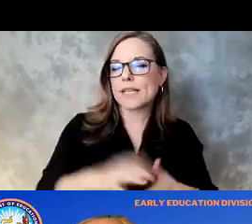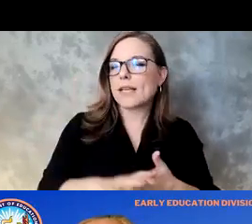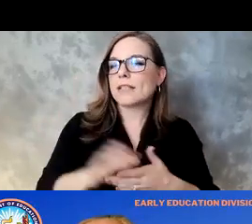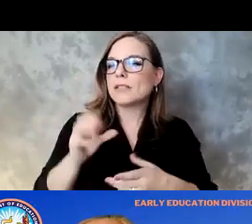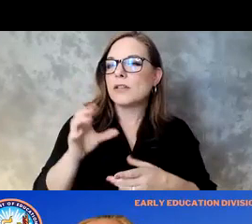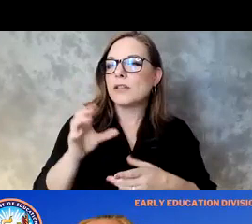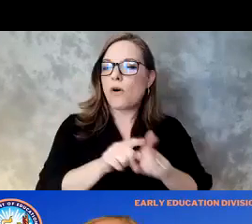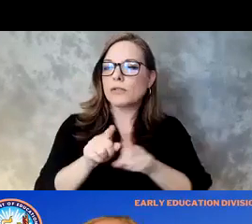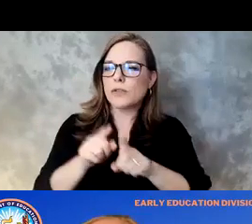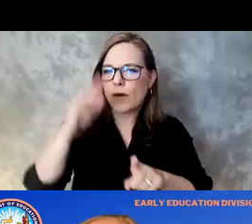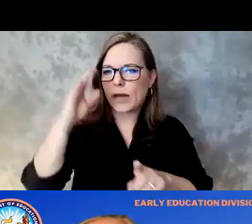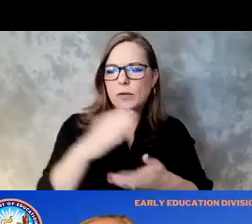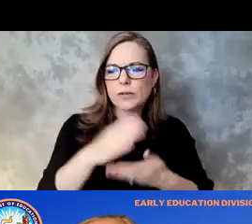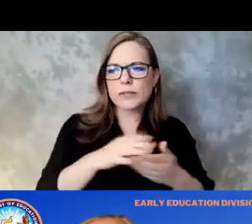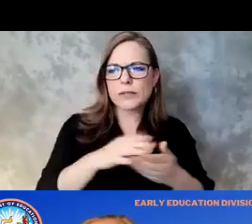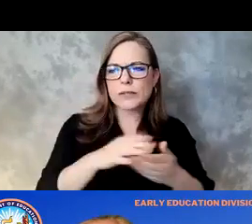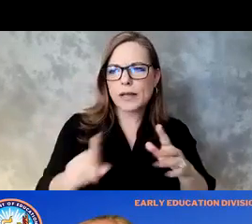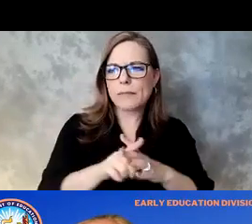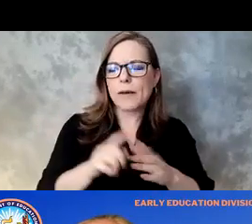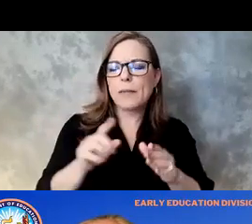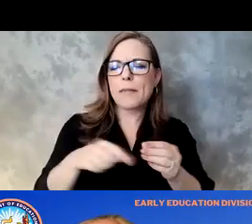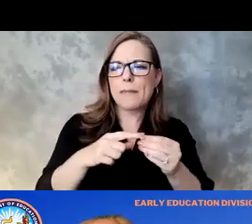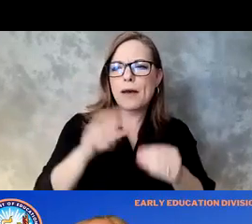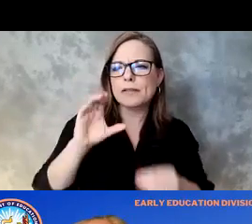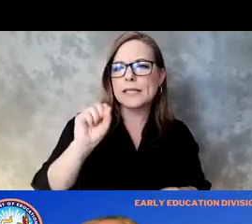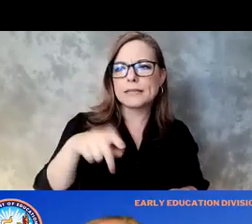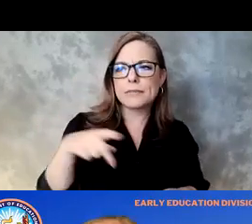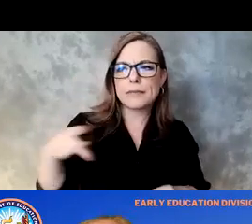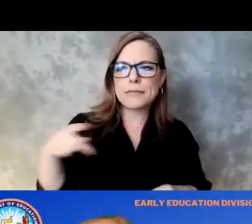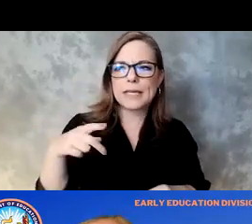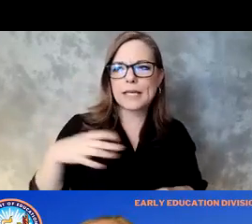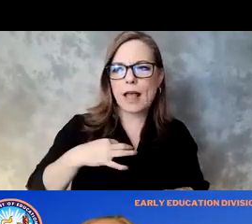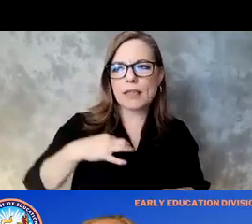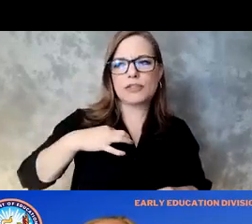there's some questions about CSPP eligibility because folks are thinking about how they